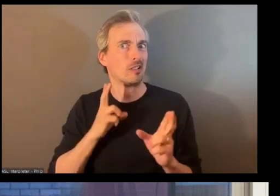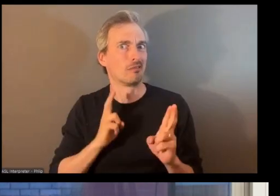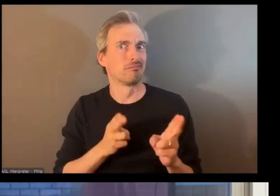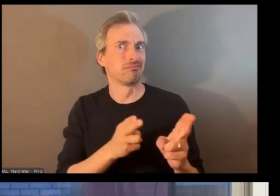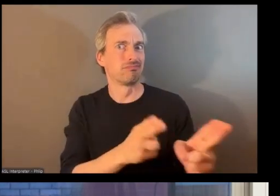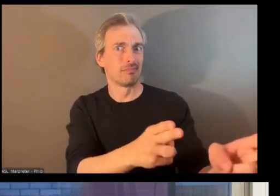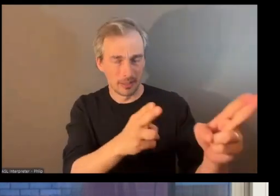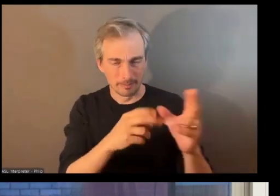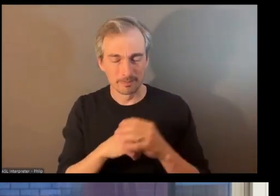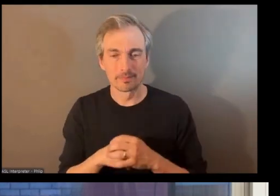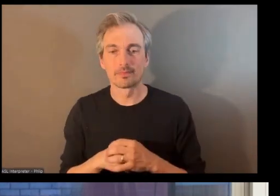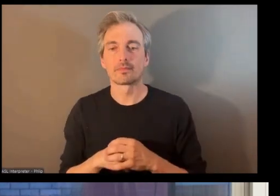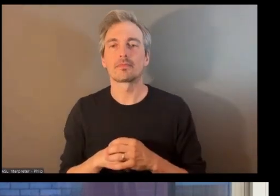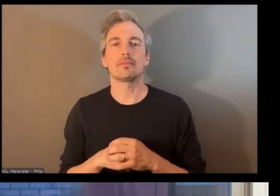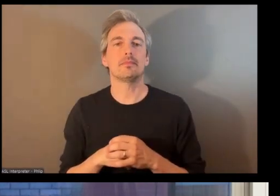in a language that you are proficient in.